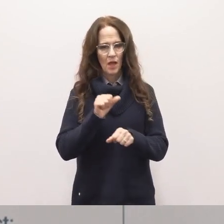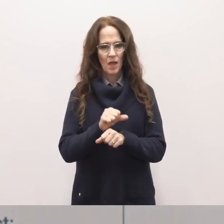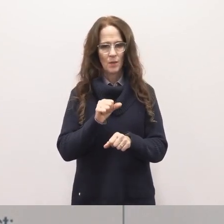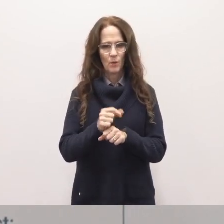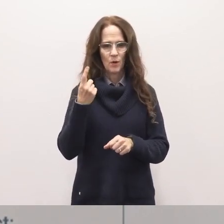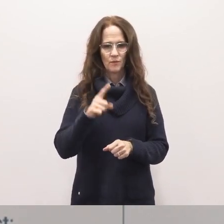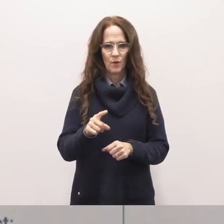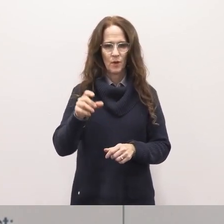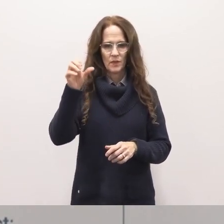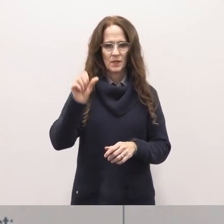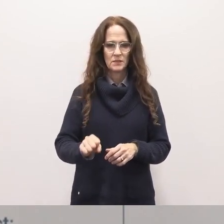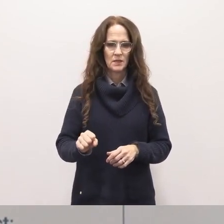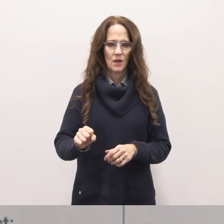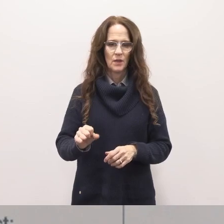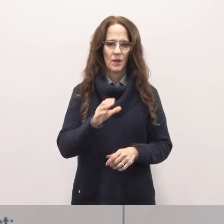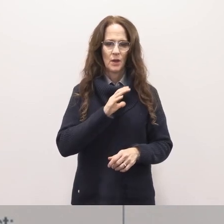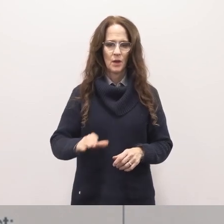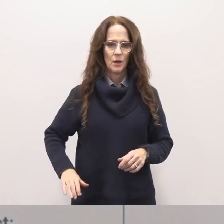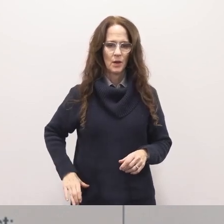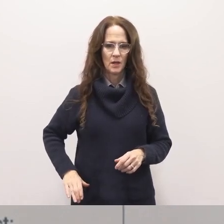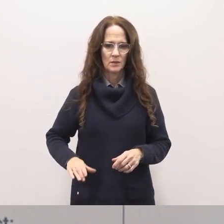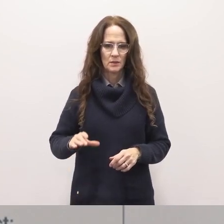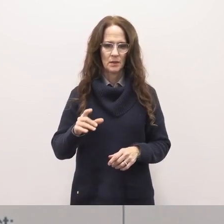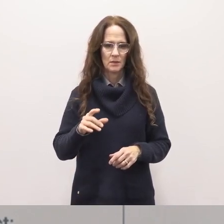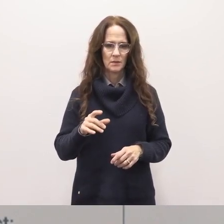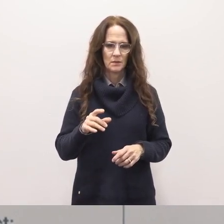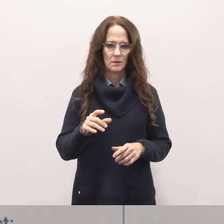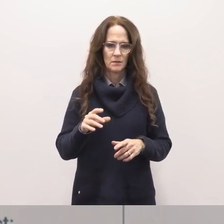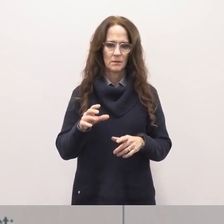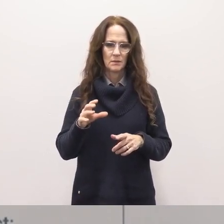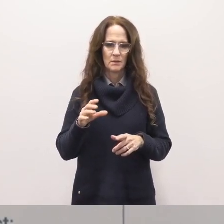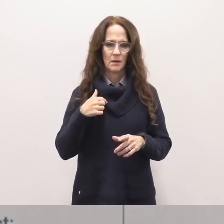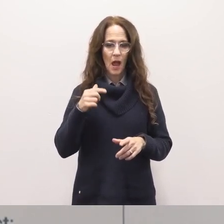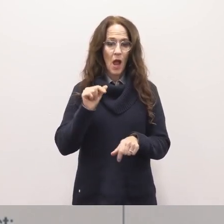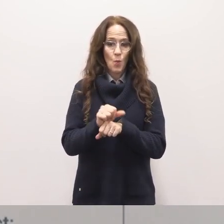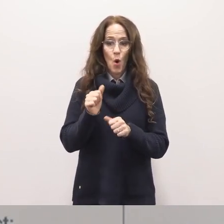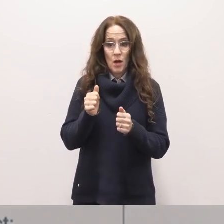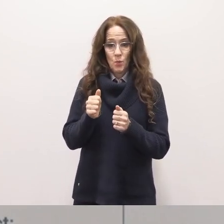right after Martin Luther King was assassinated, went back to Washington, D.C.,